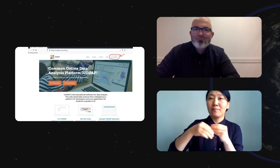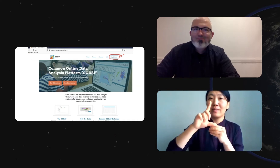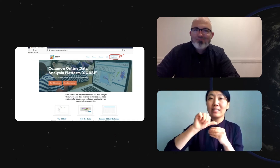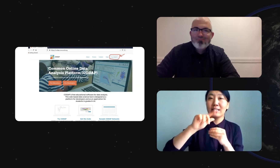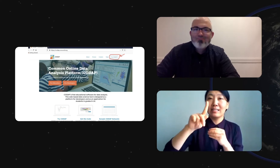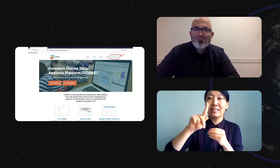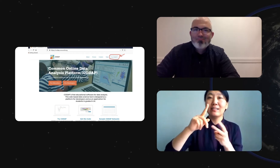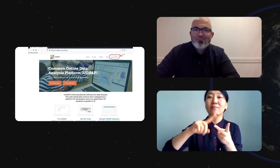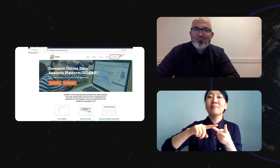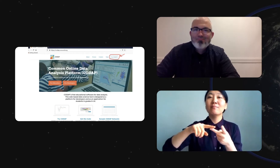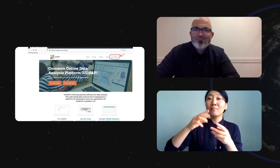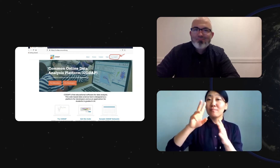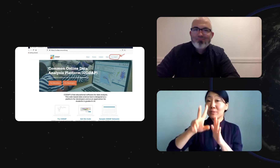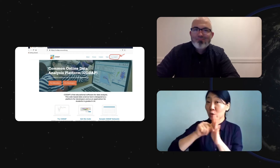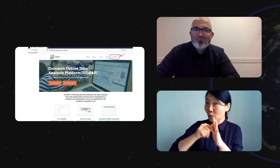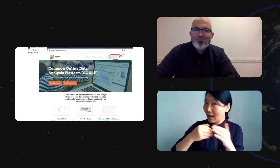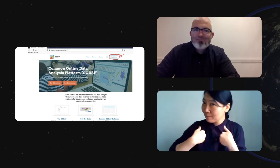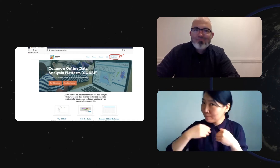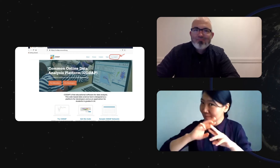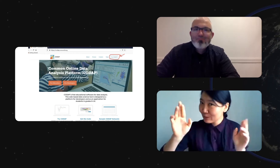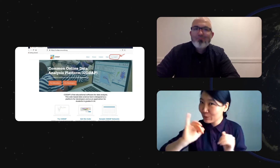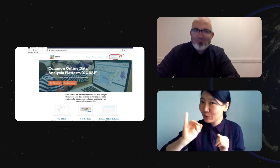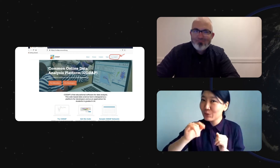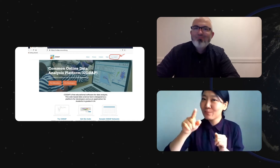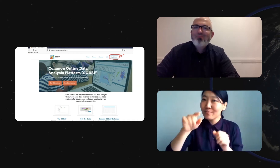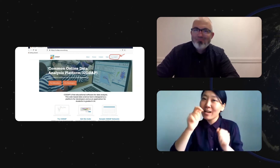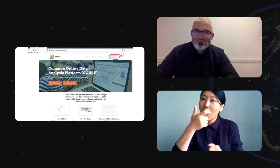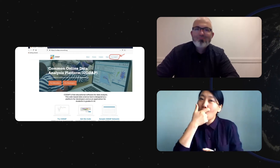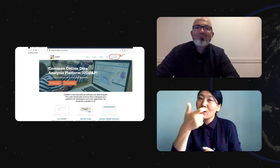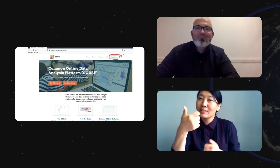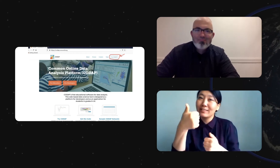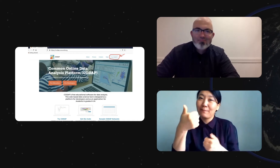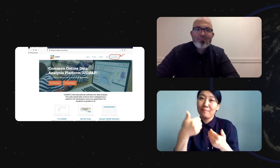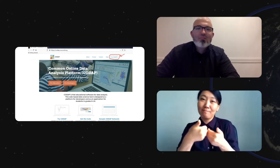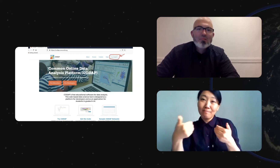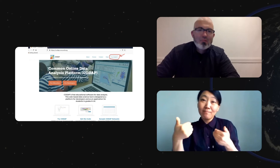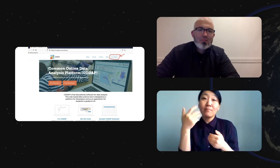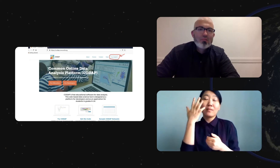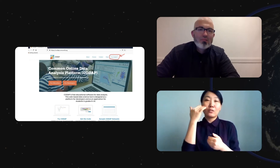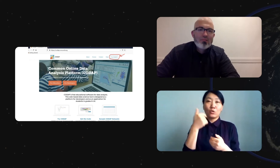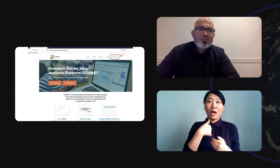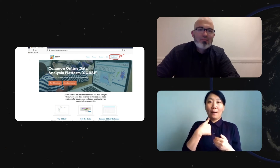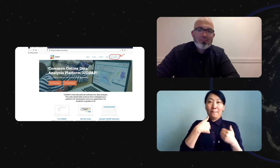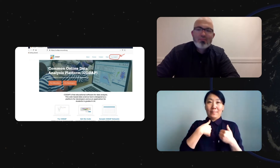When the webinar is finished, you can play with it on your own.